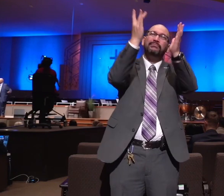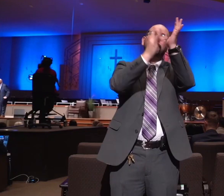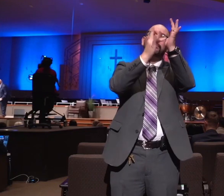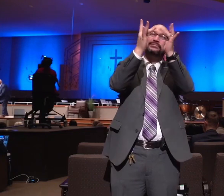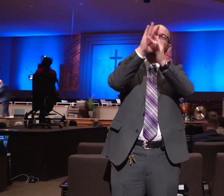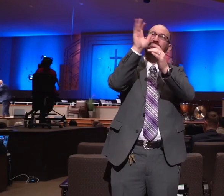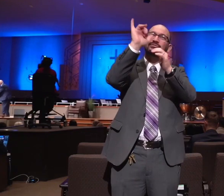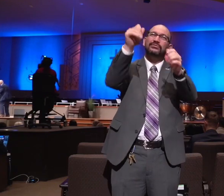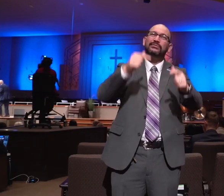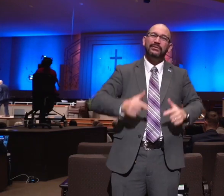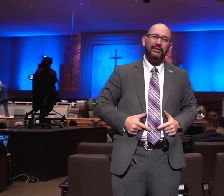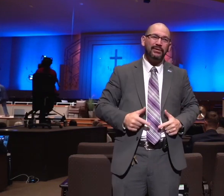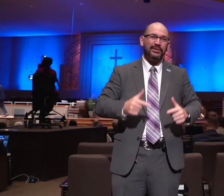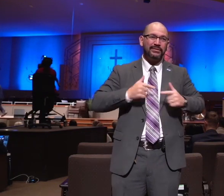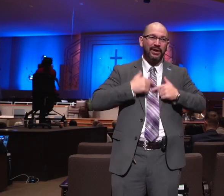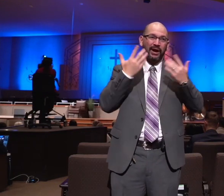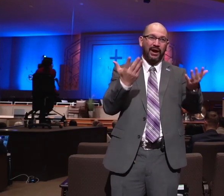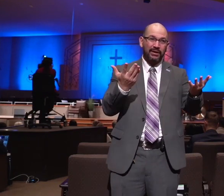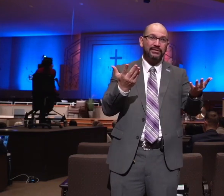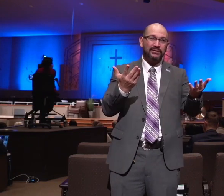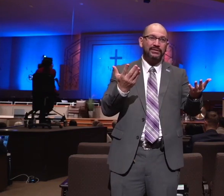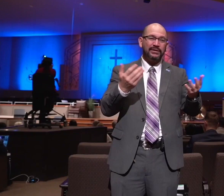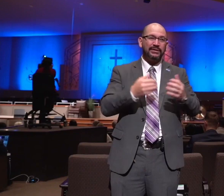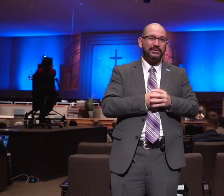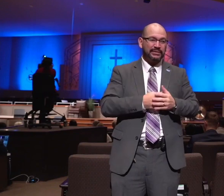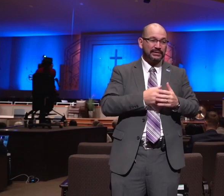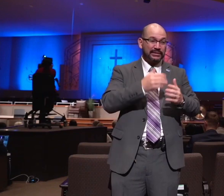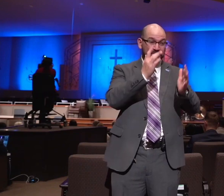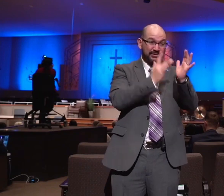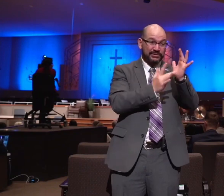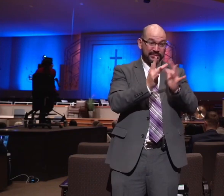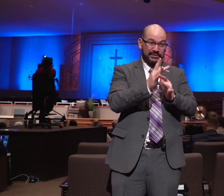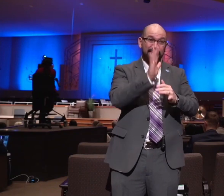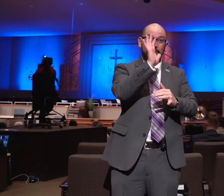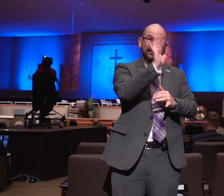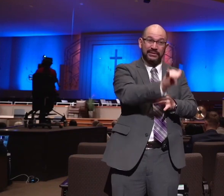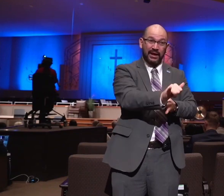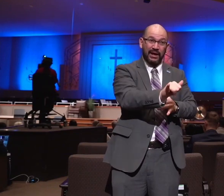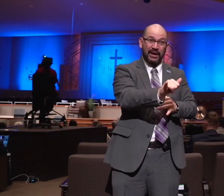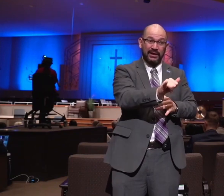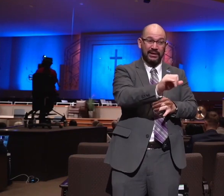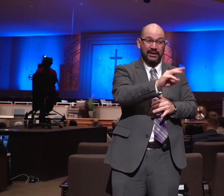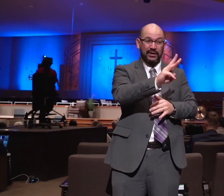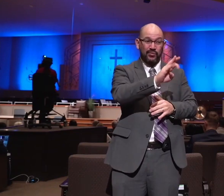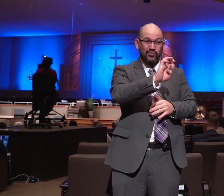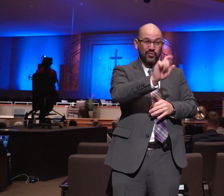there's another well in Bethlehem His name is Jesus